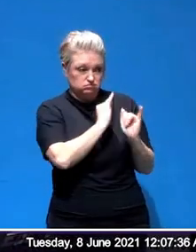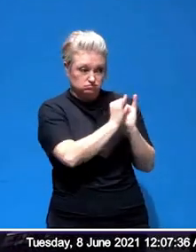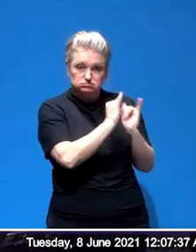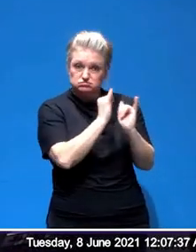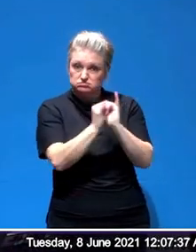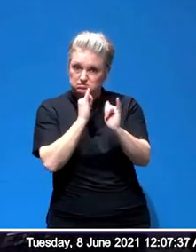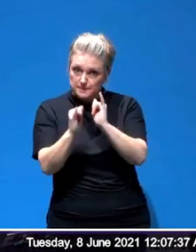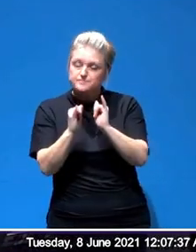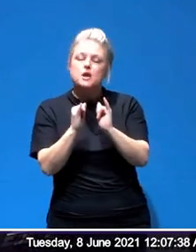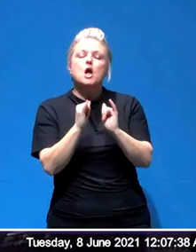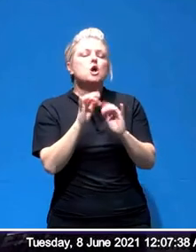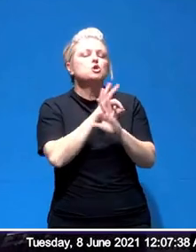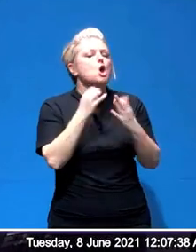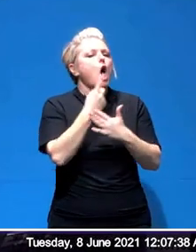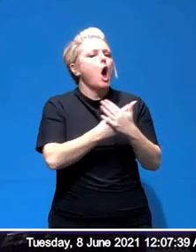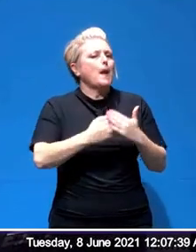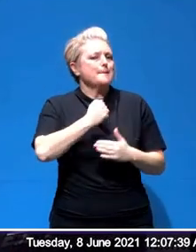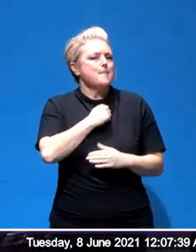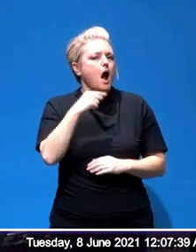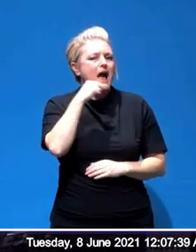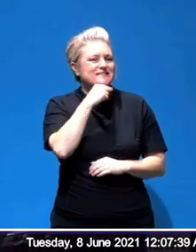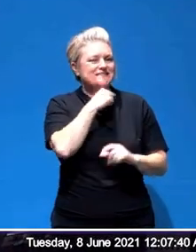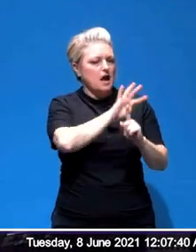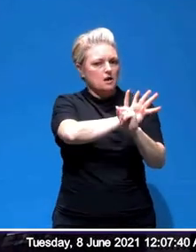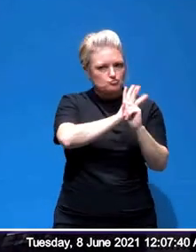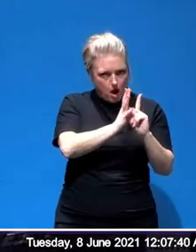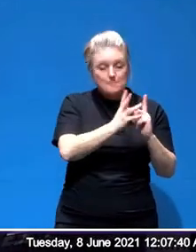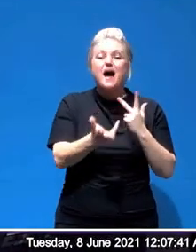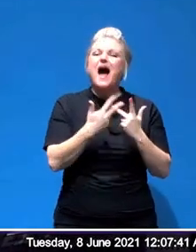just at his house, but for other roles such as case managers and therapists.